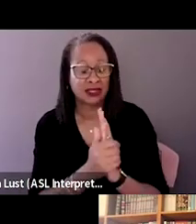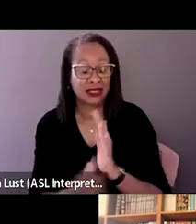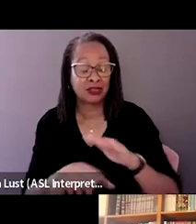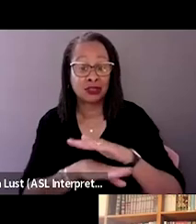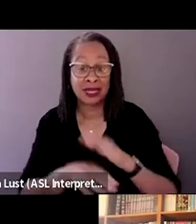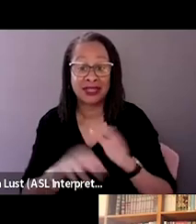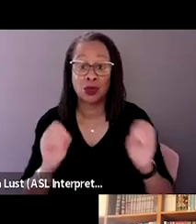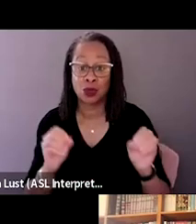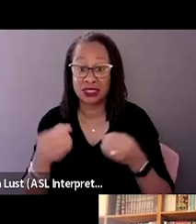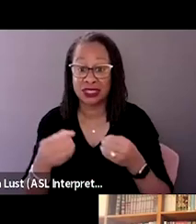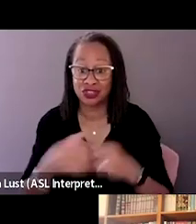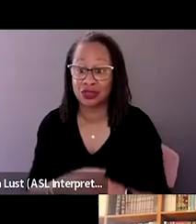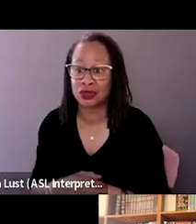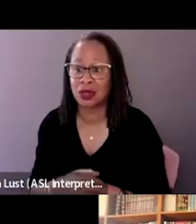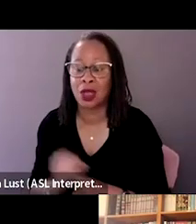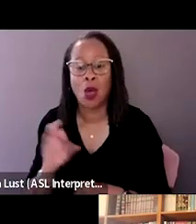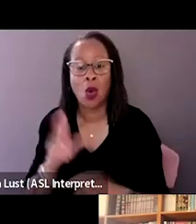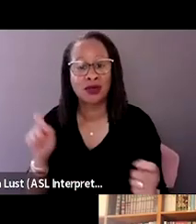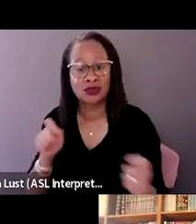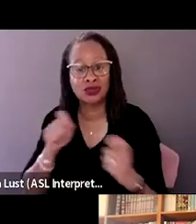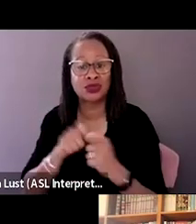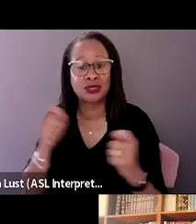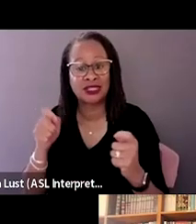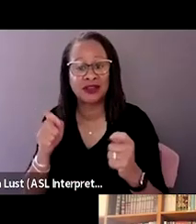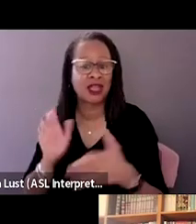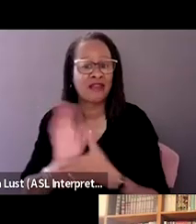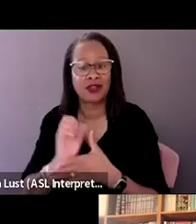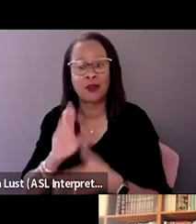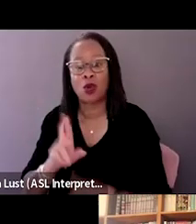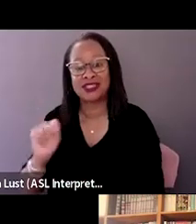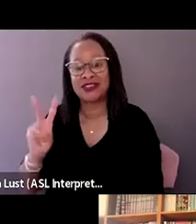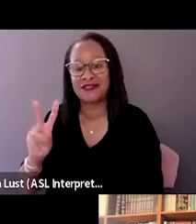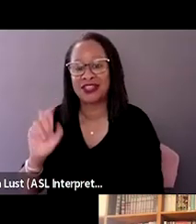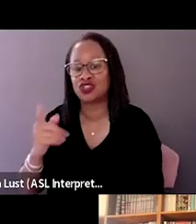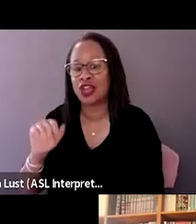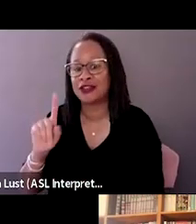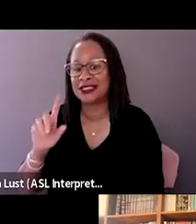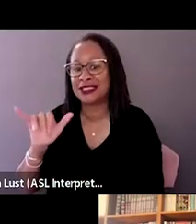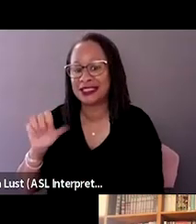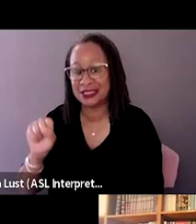or certain film and television charities that, you know. So I would look at all of those and think,